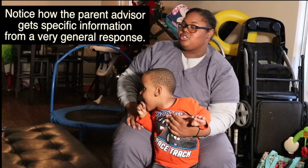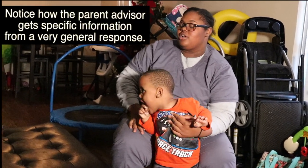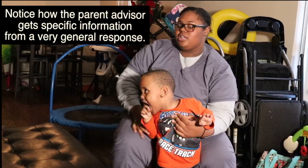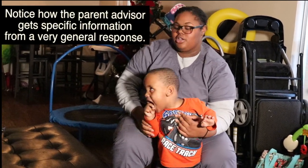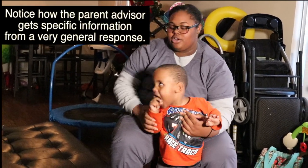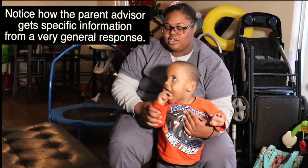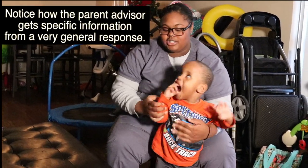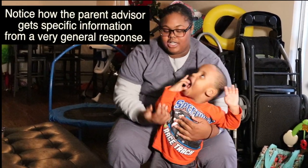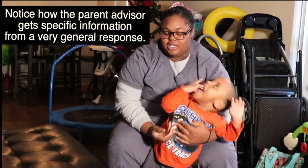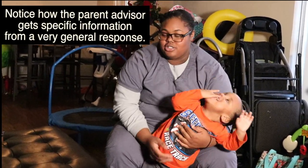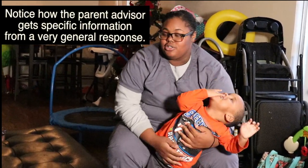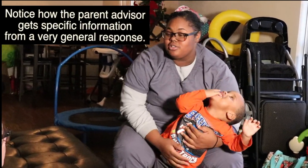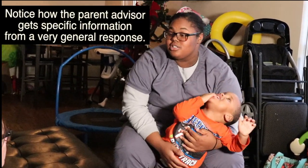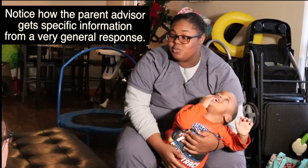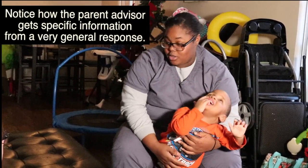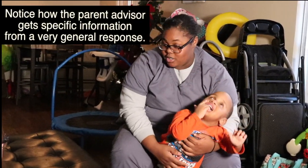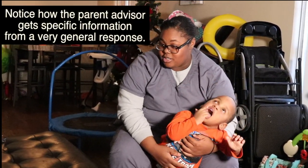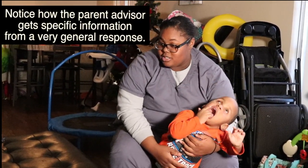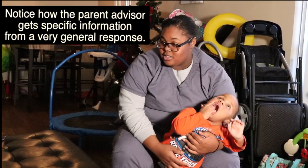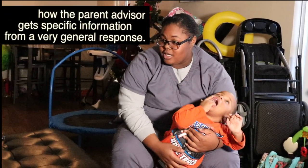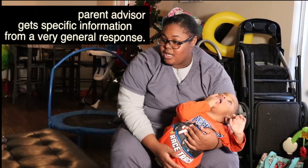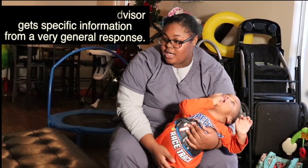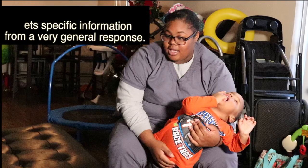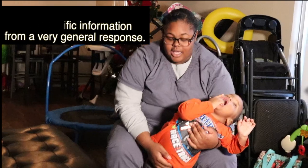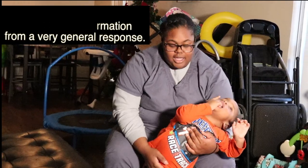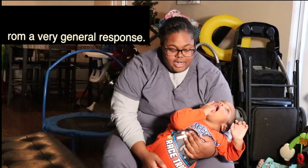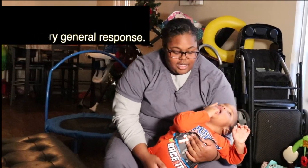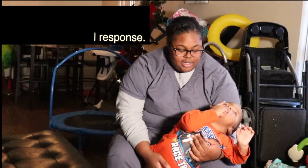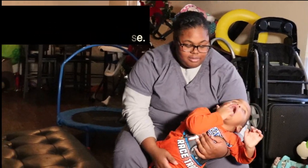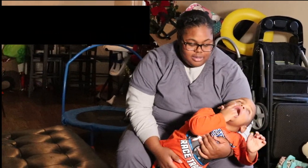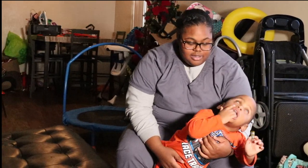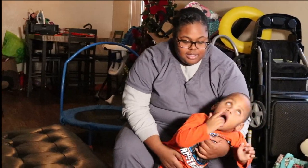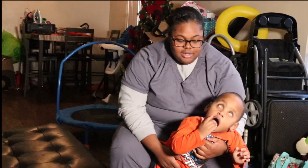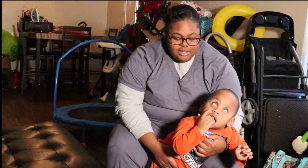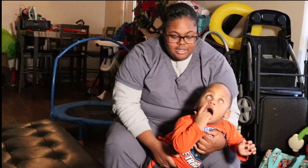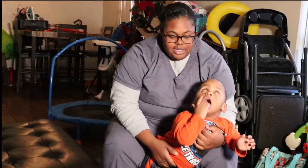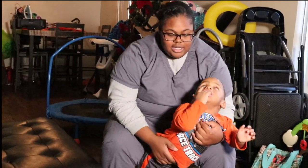I try to encourage Cayden to use his words.